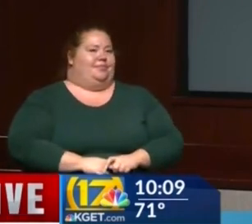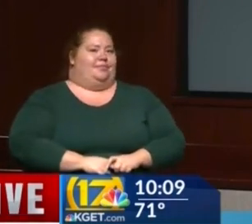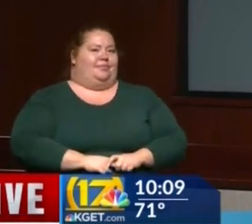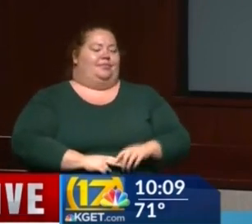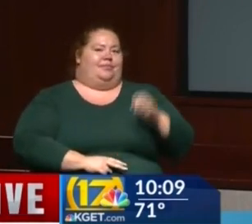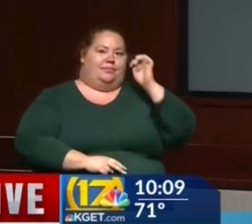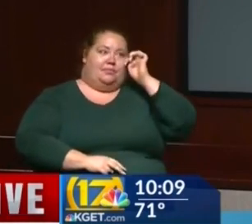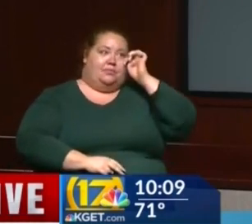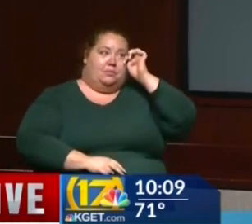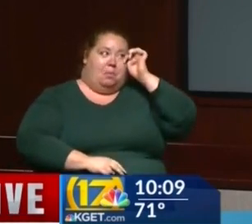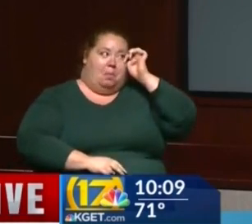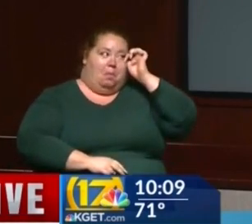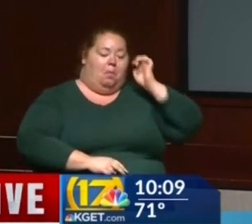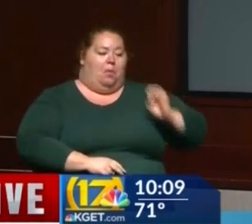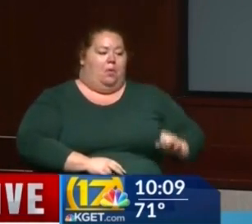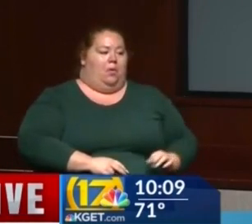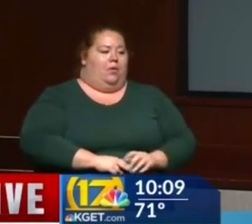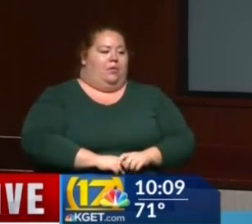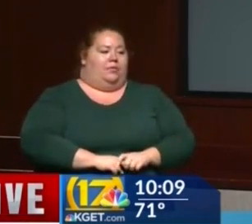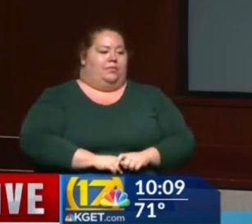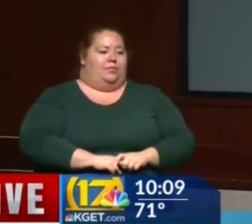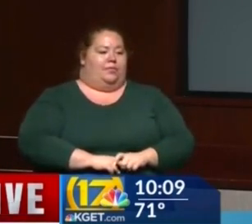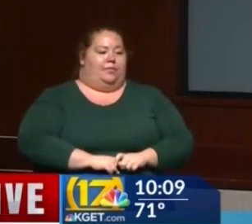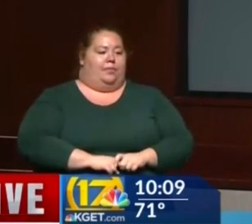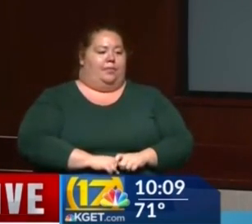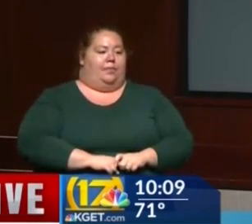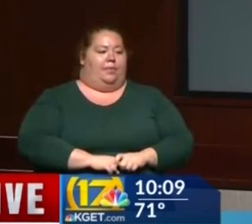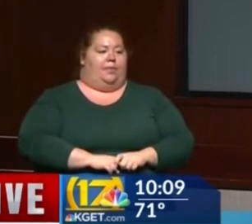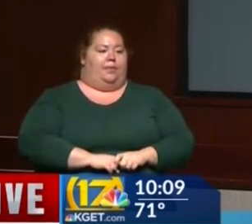INFORMATION ON WHERE AND WHEN TO RECEIVE YOUR FLU SHOT VISIT OUR WEBSITE KERN PUBLIC HEALTH.COM.